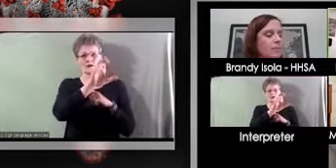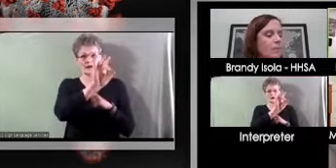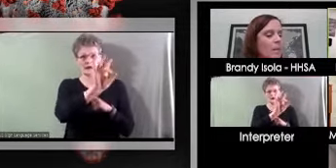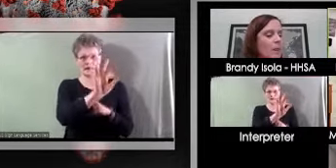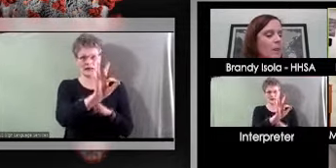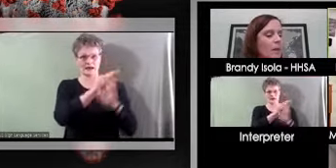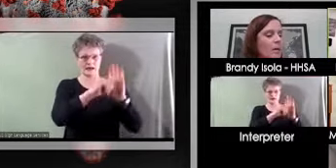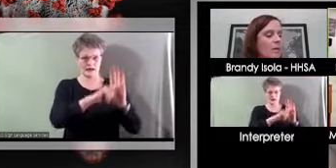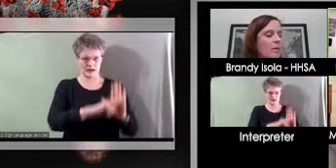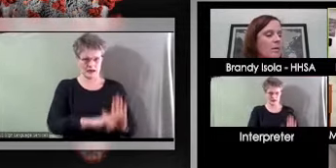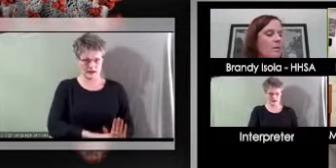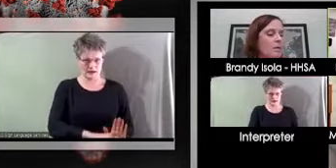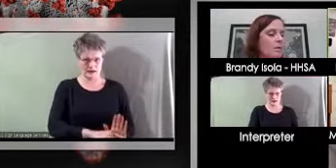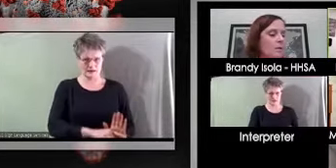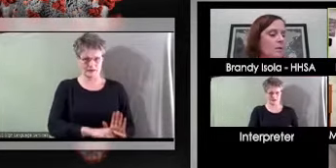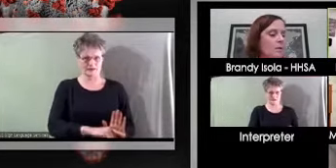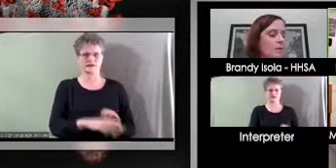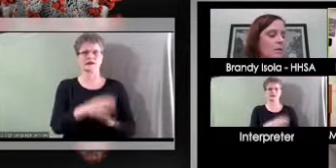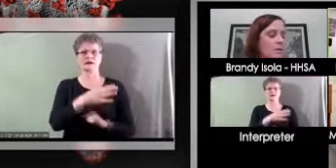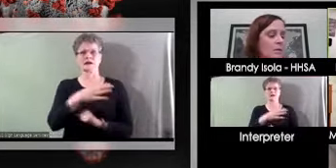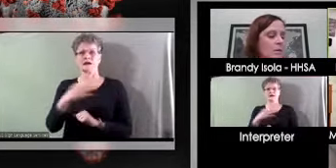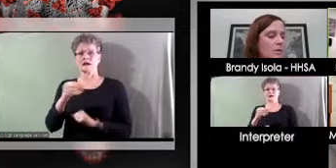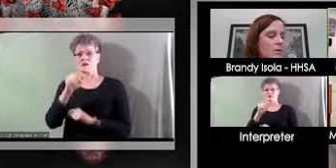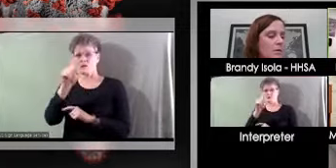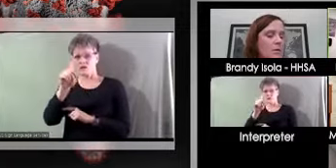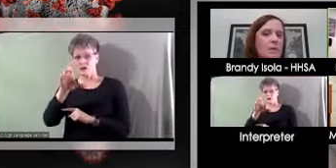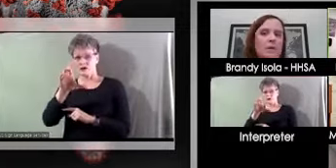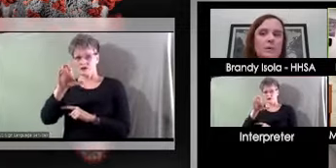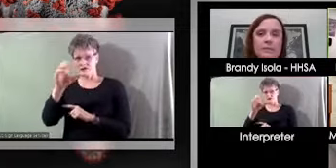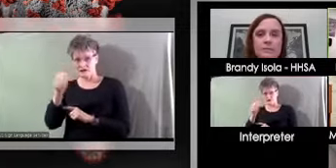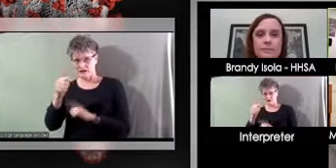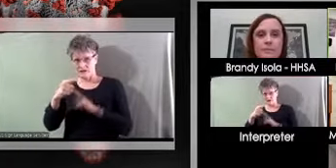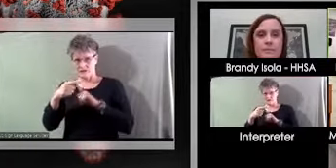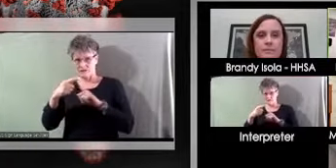including 110 from the Public Health Lab and 79 from